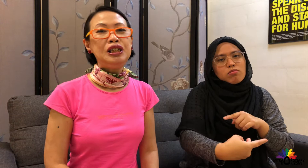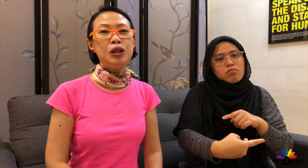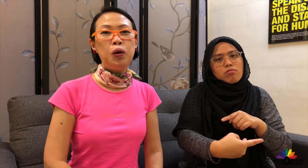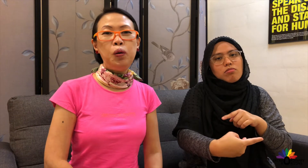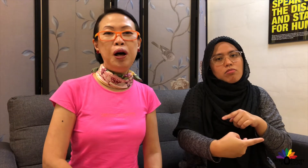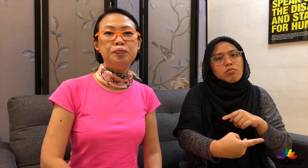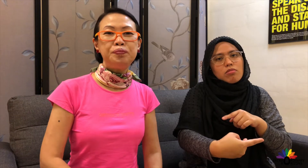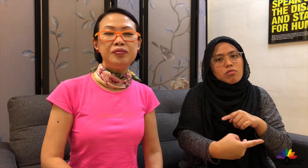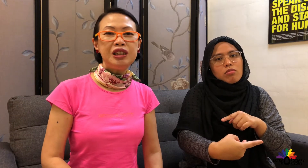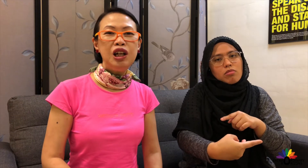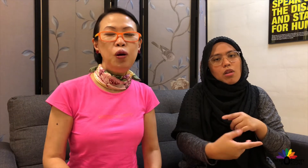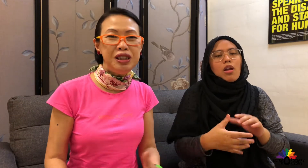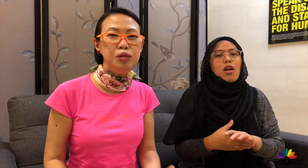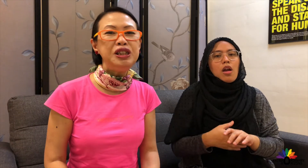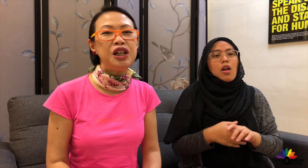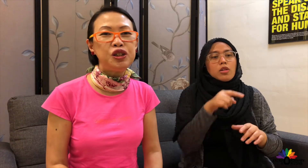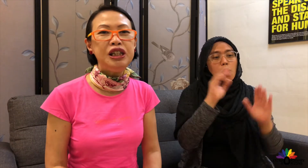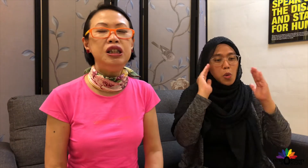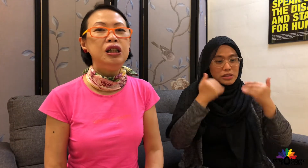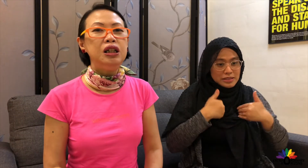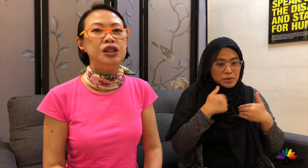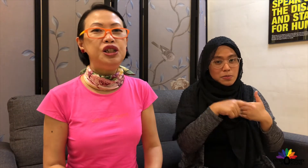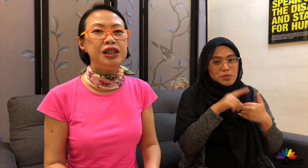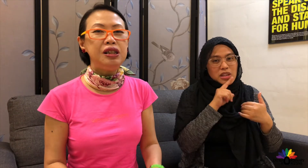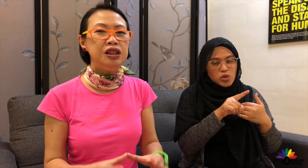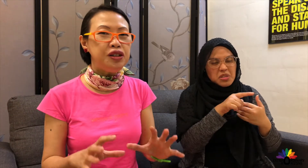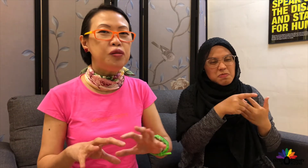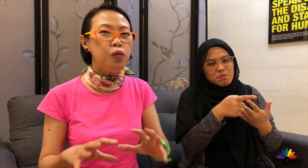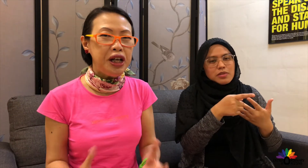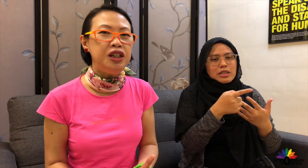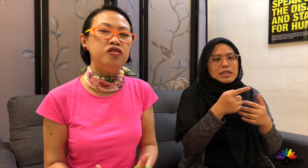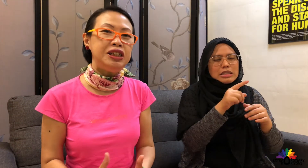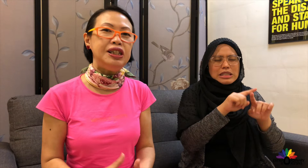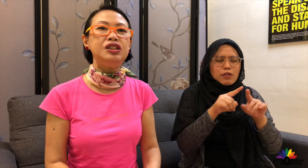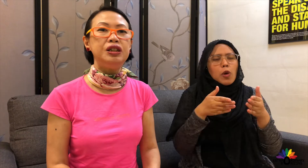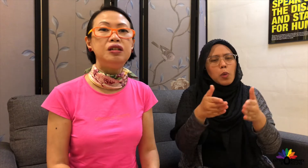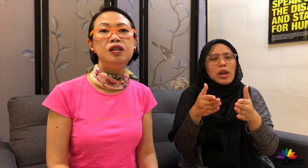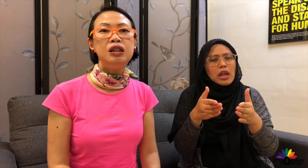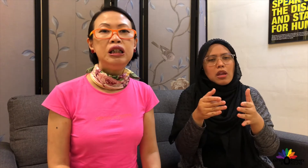So, autism is actually just a different way of existing.